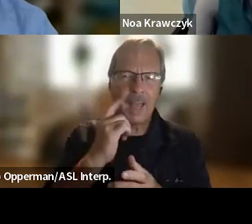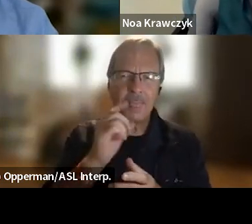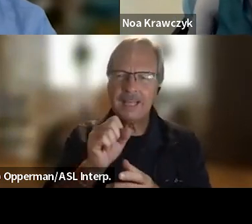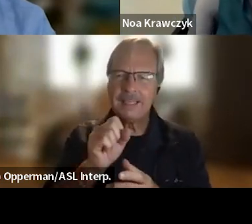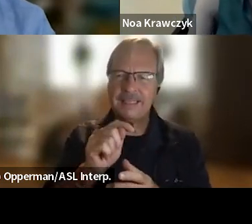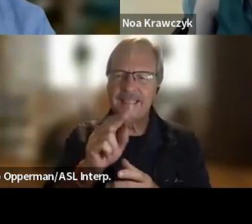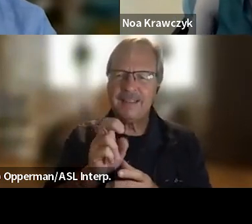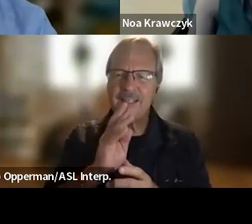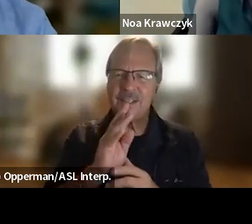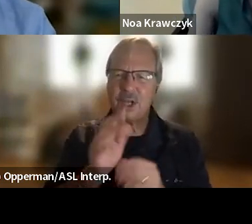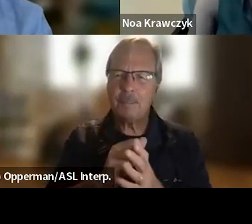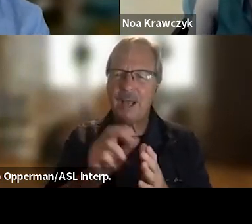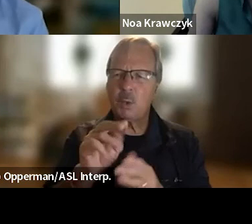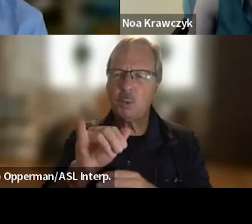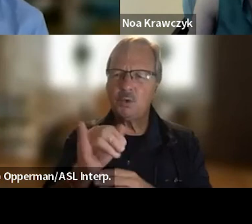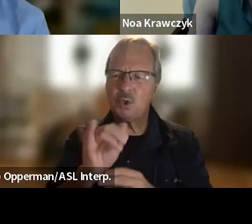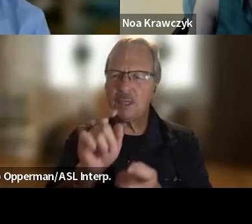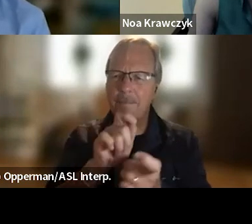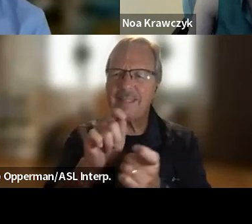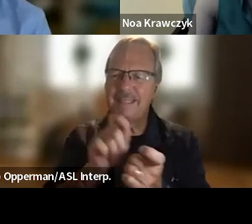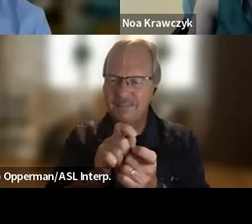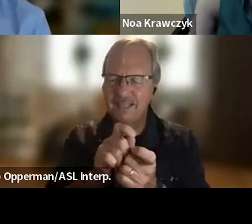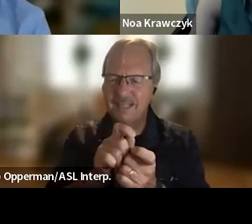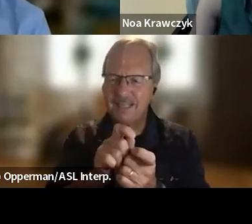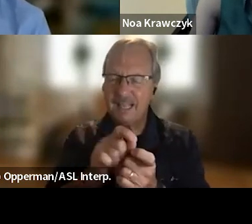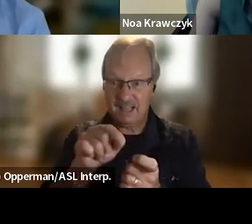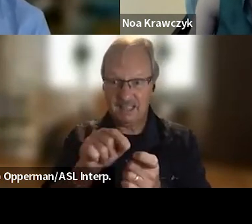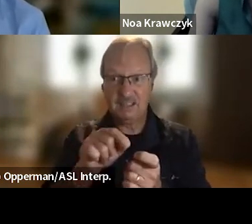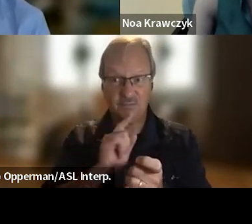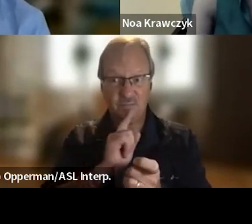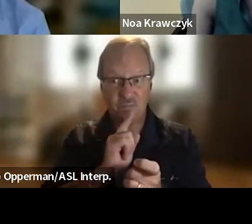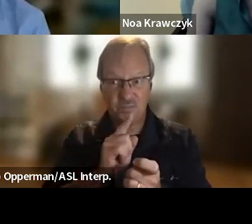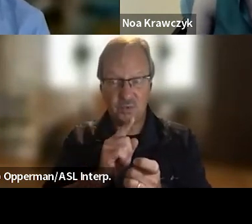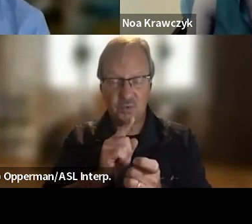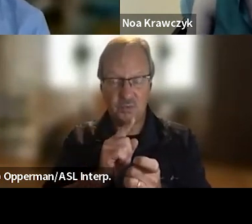about New Jersey specifically. This is definitely just to speak a little bit more broadly